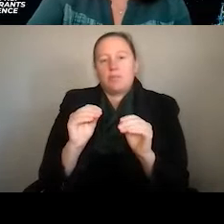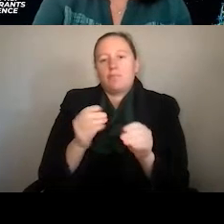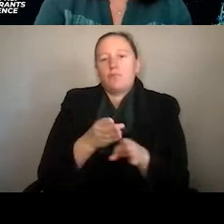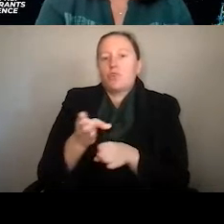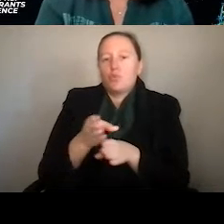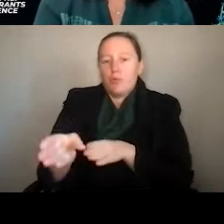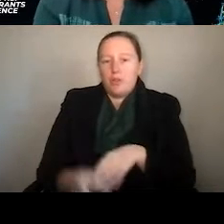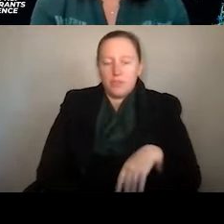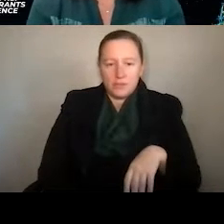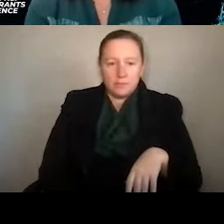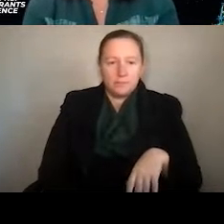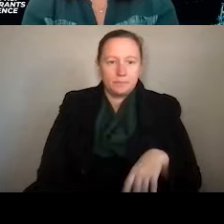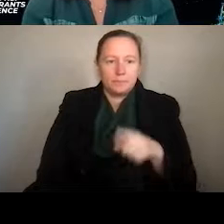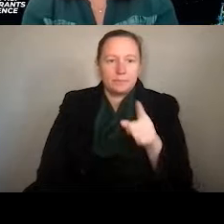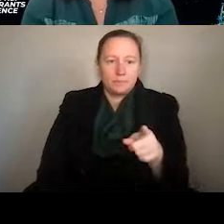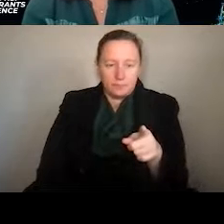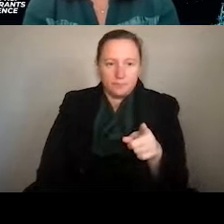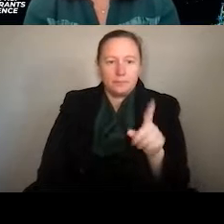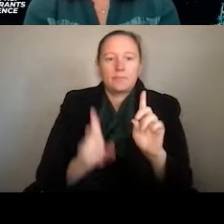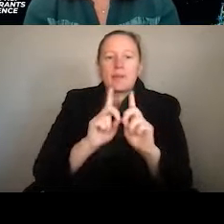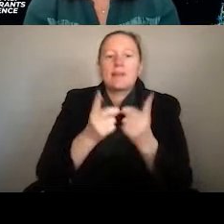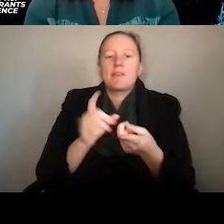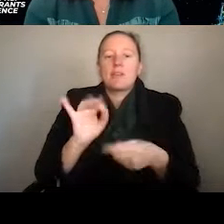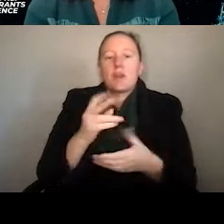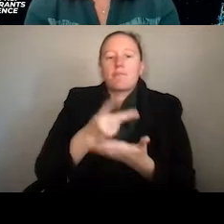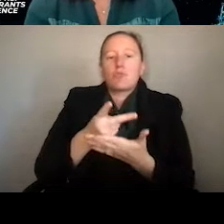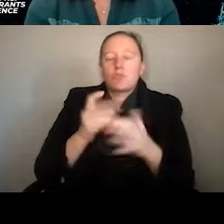Let's talk now about the Division of Graduate Education.